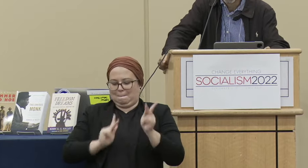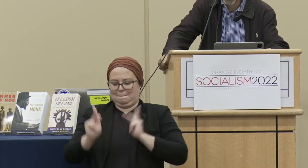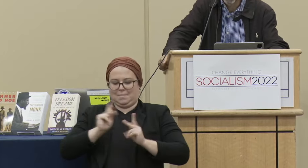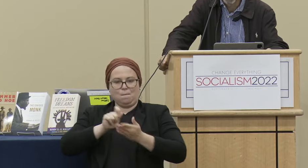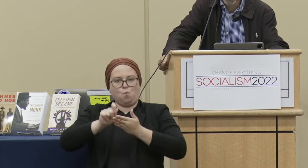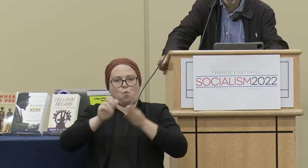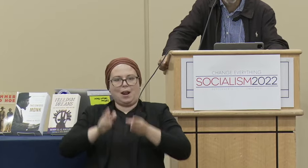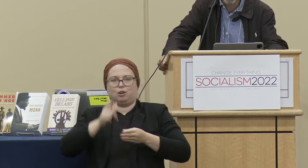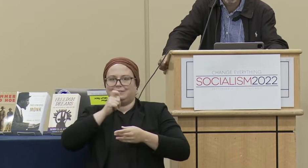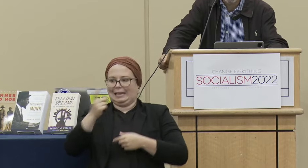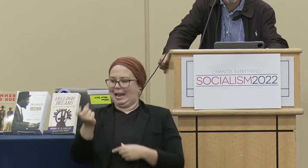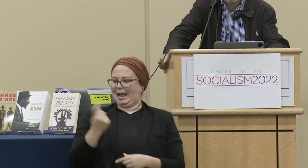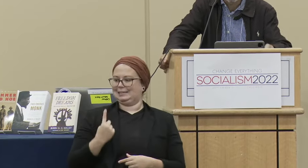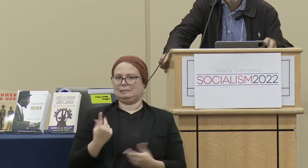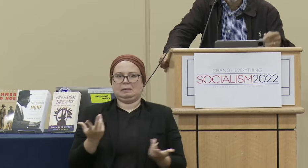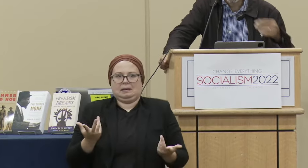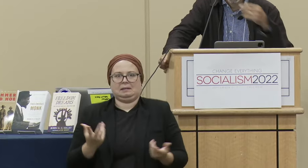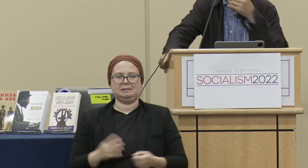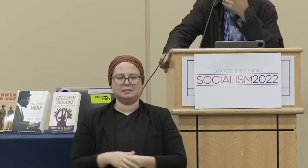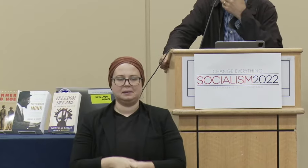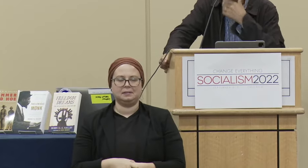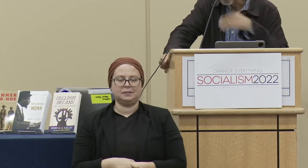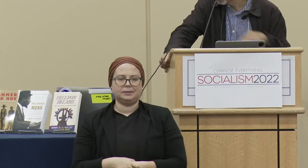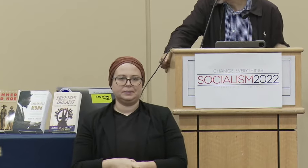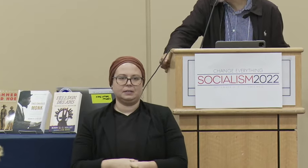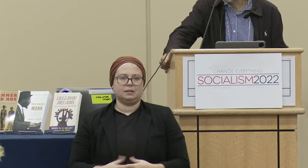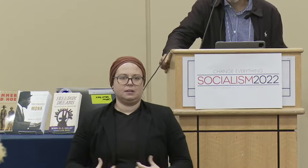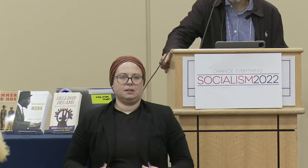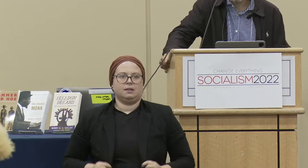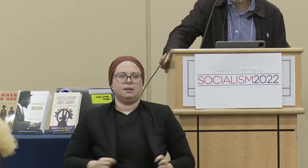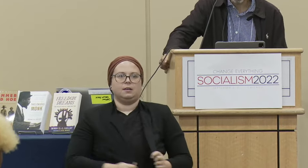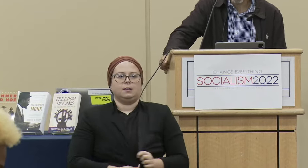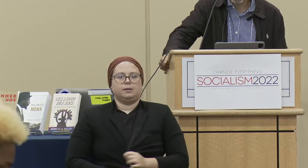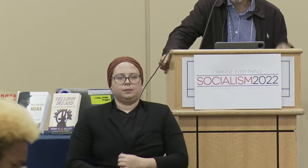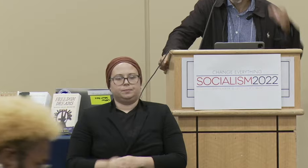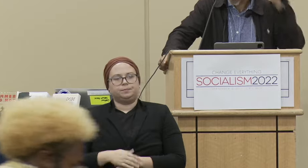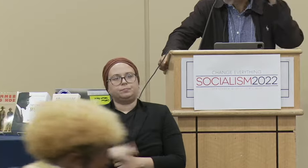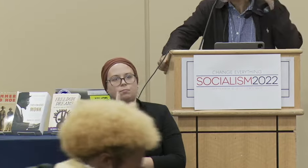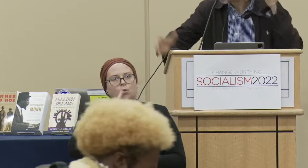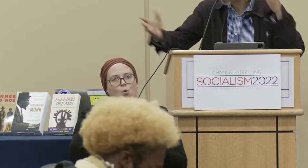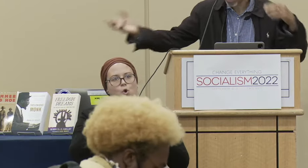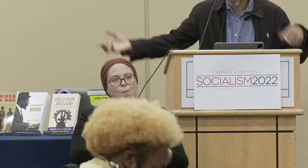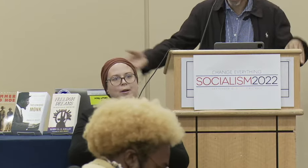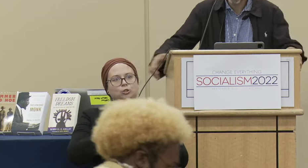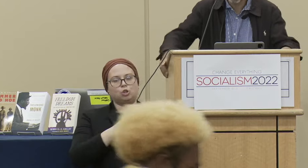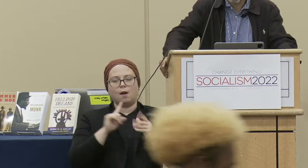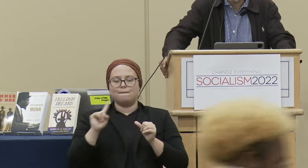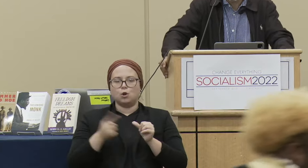not because -- almost got myself in trouble.